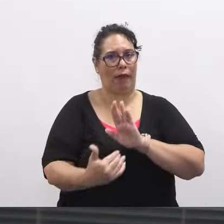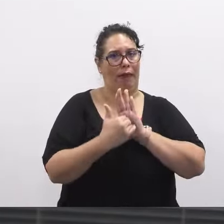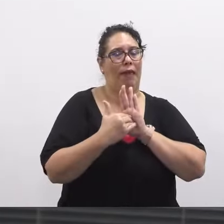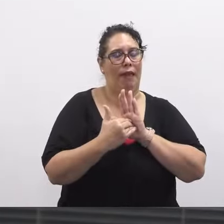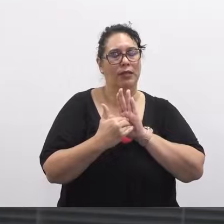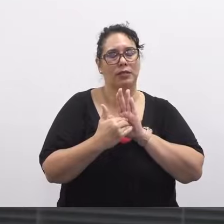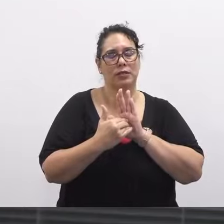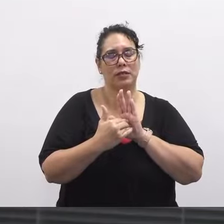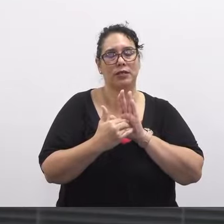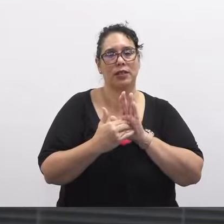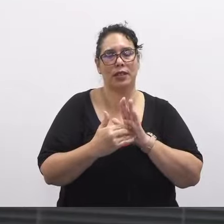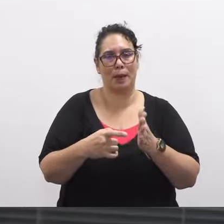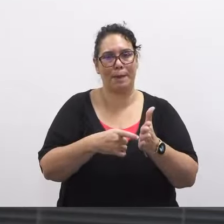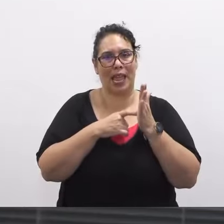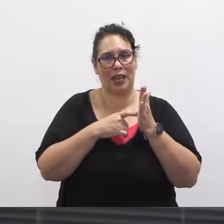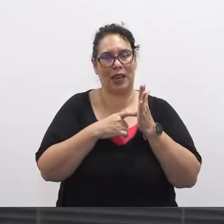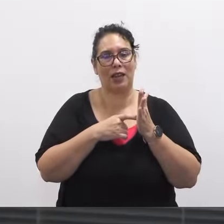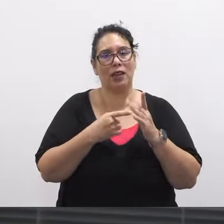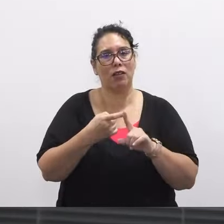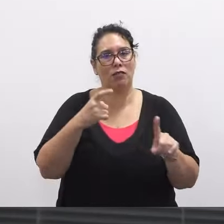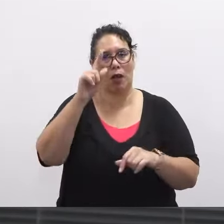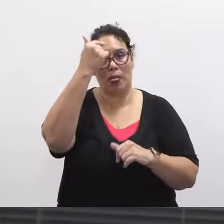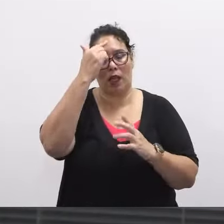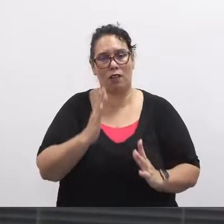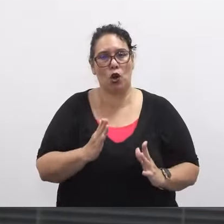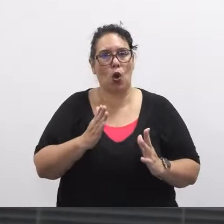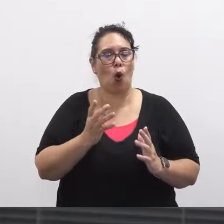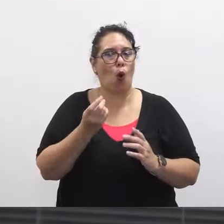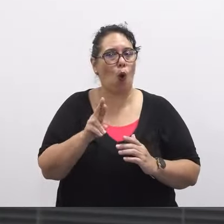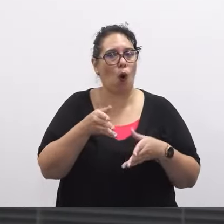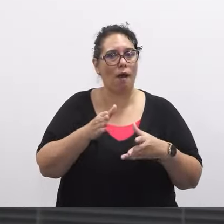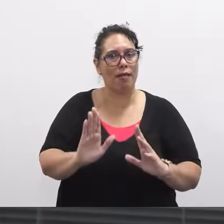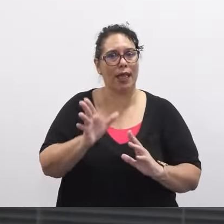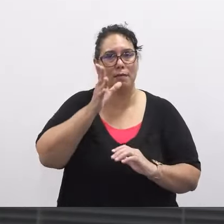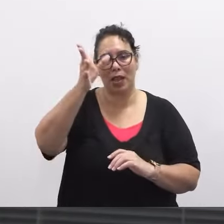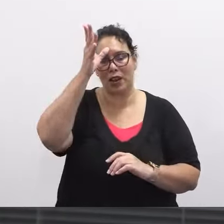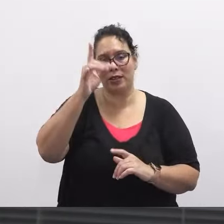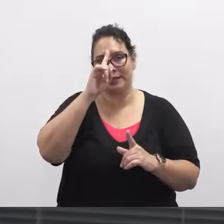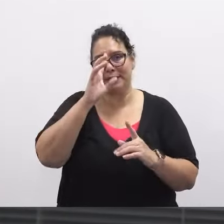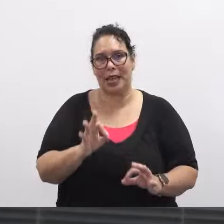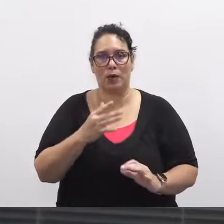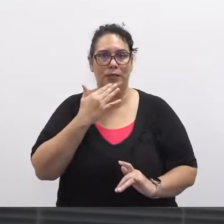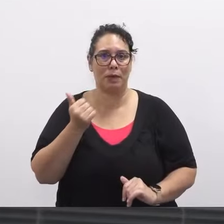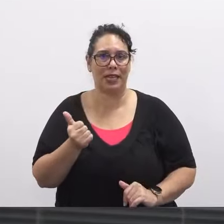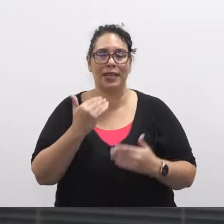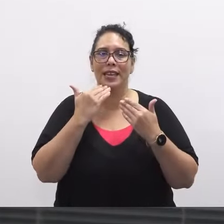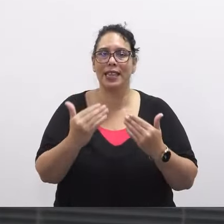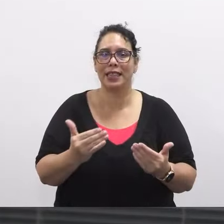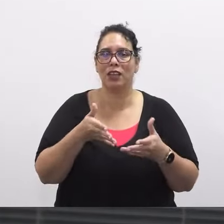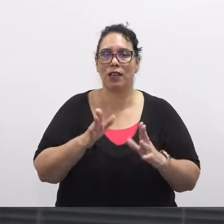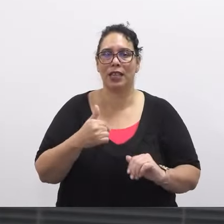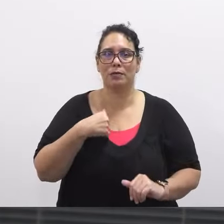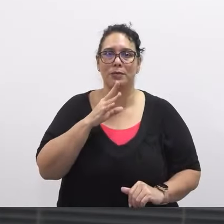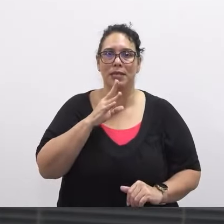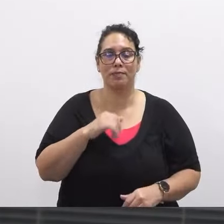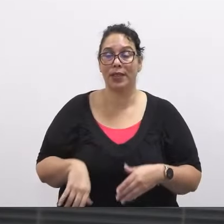by the governor or will you let us parents decide what is best for our own children? Thank you for letting me speak. Thank you.